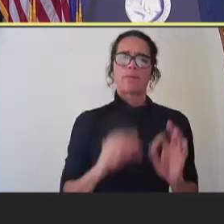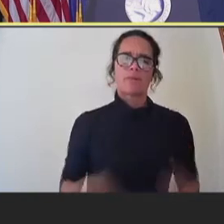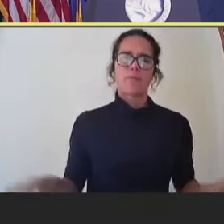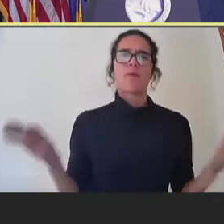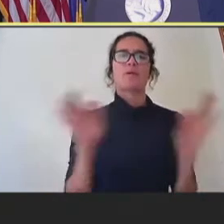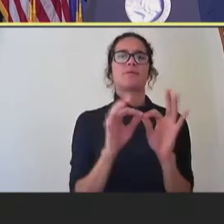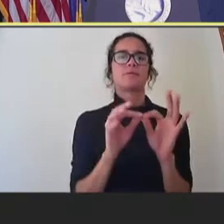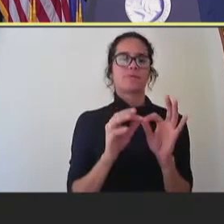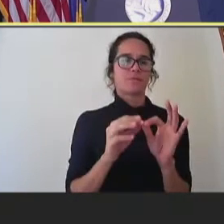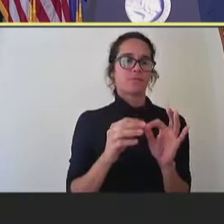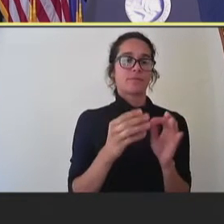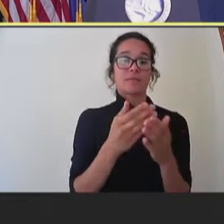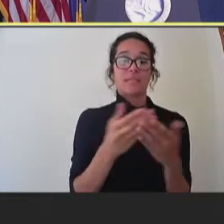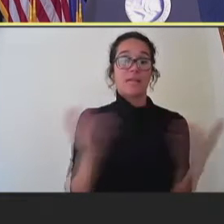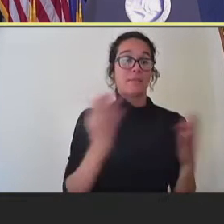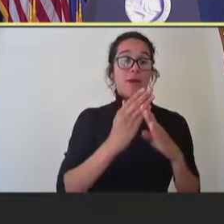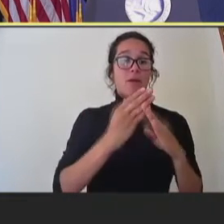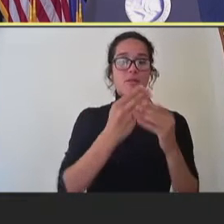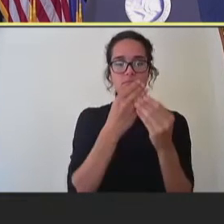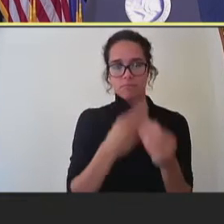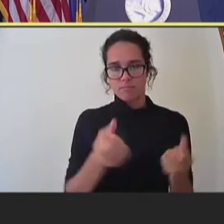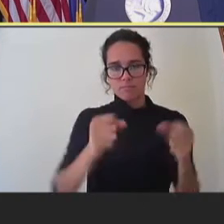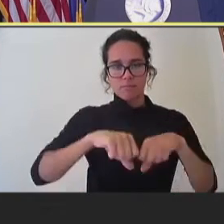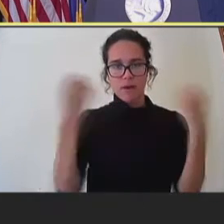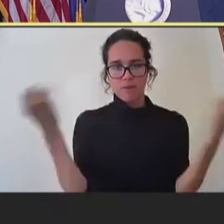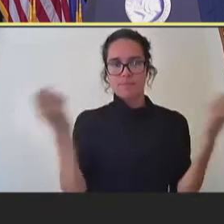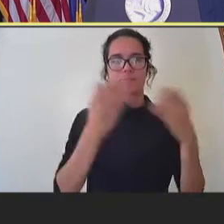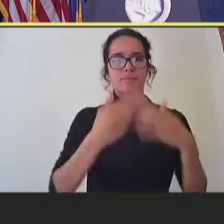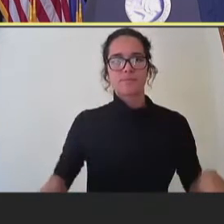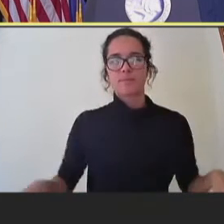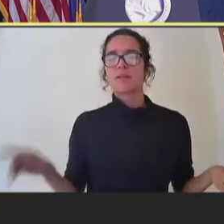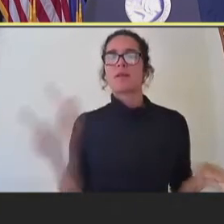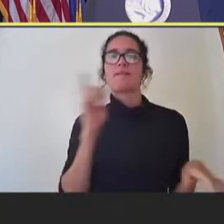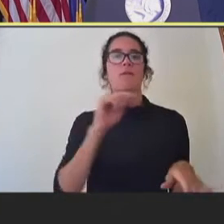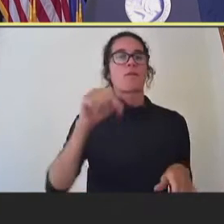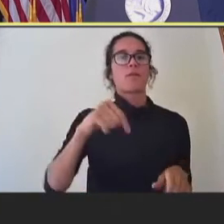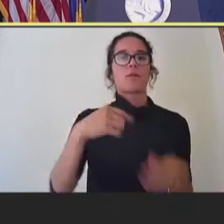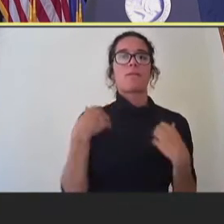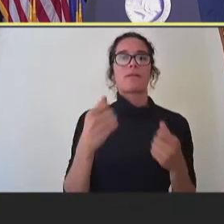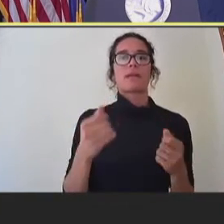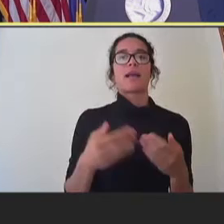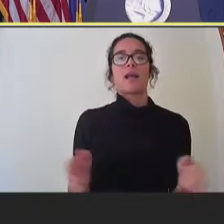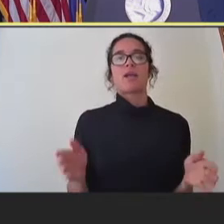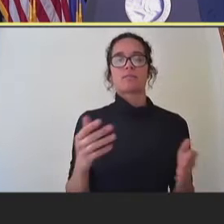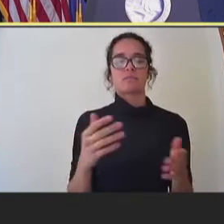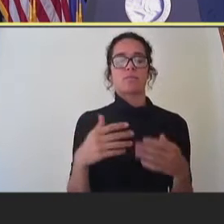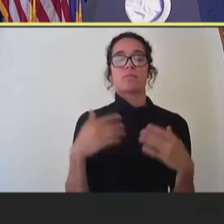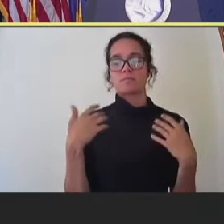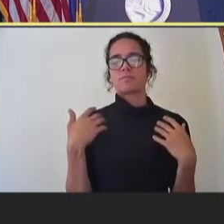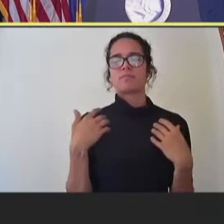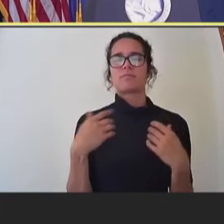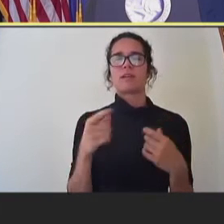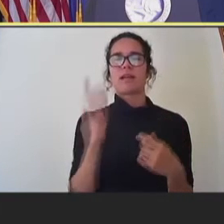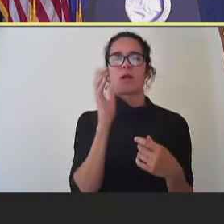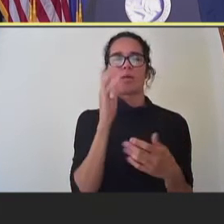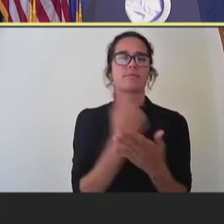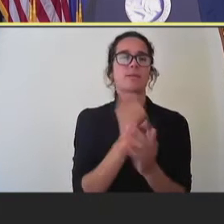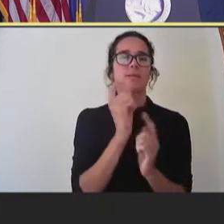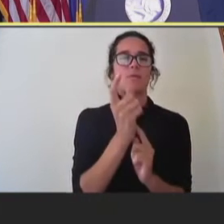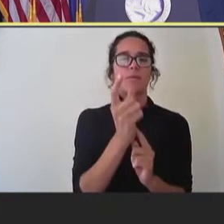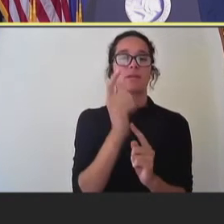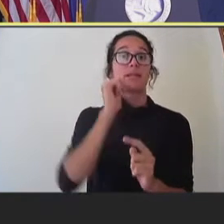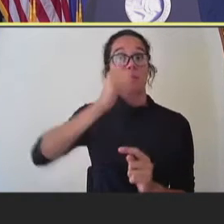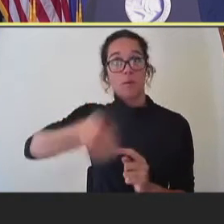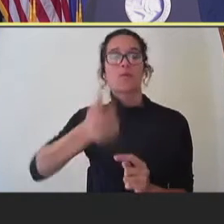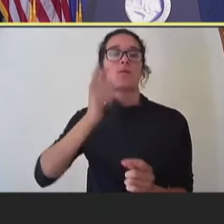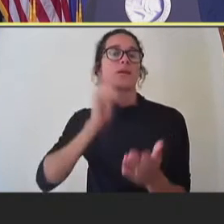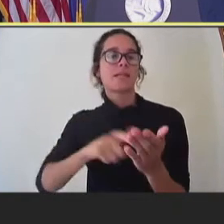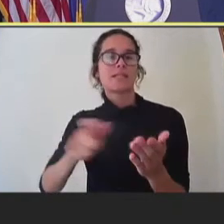and during the session tomorrow to recognize this truly amazing accomplishment. You can clap there.